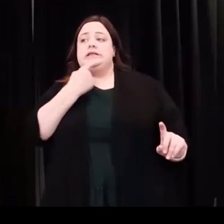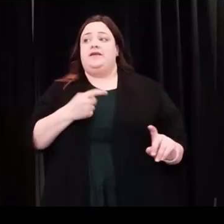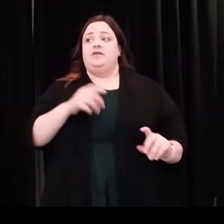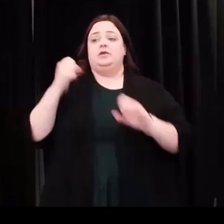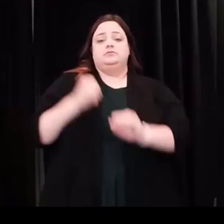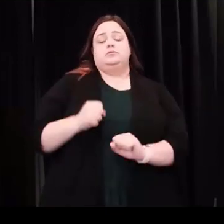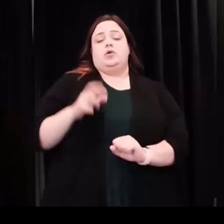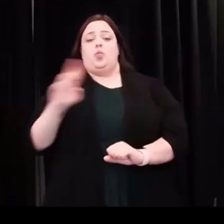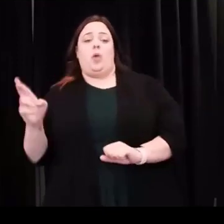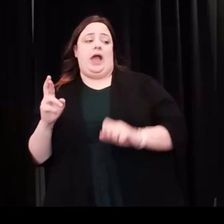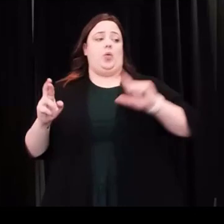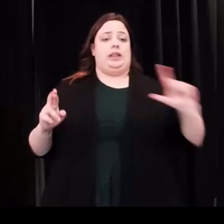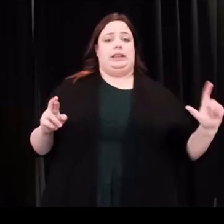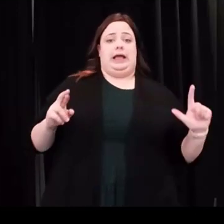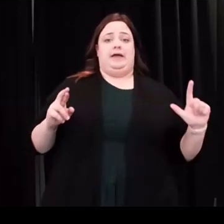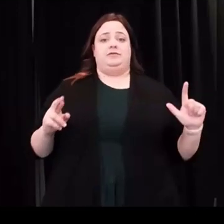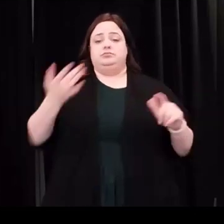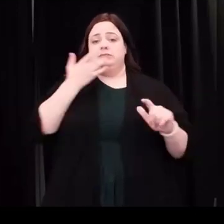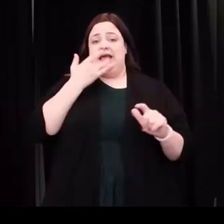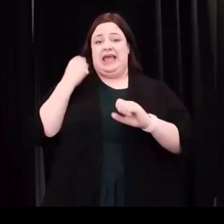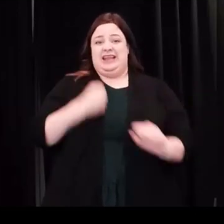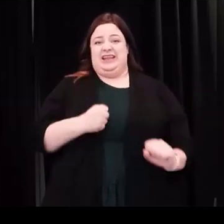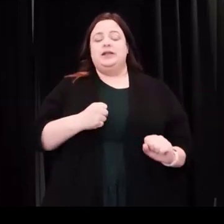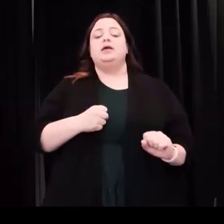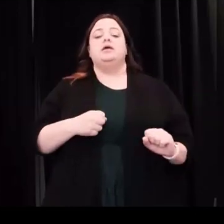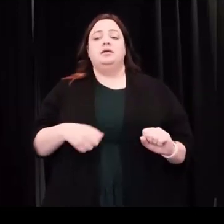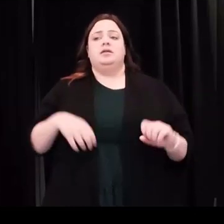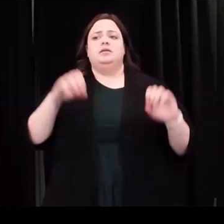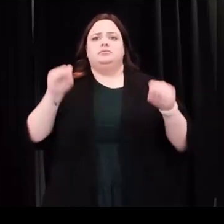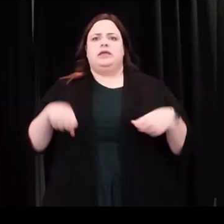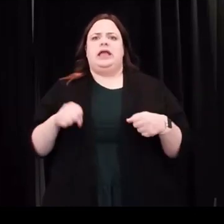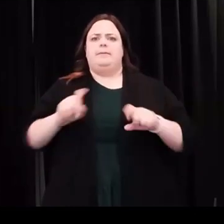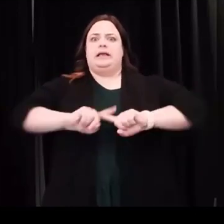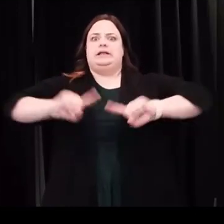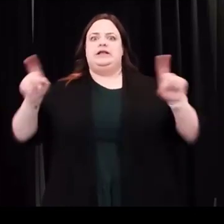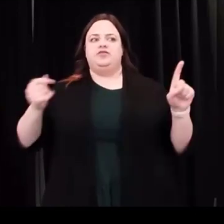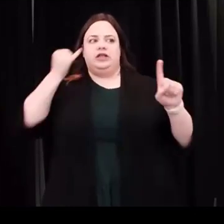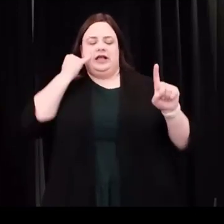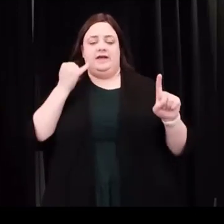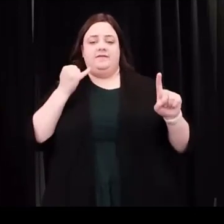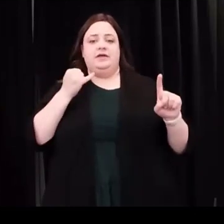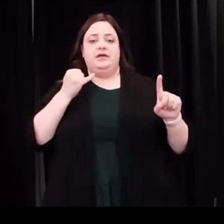or right-handed, and that could really make a difference. Like, if he lost, if he has to be